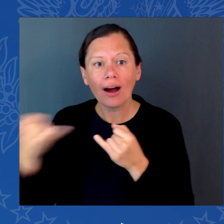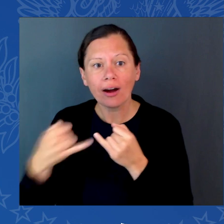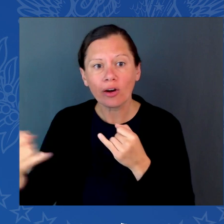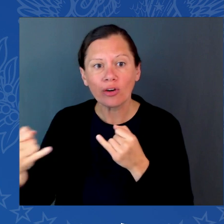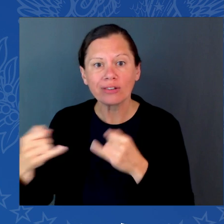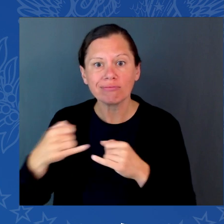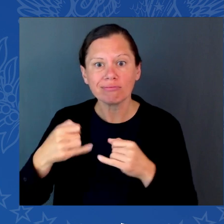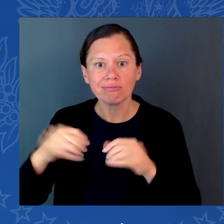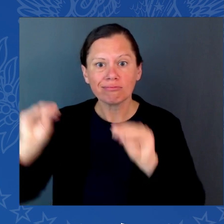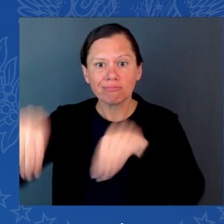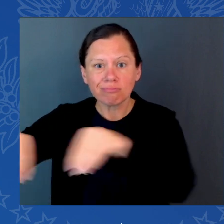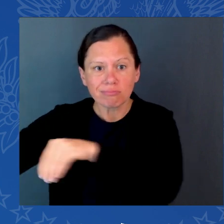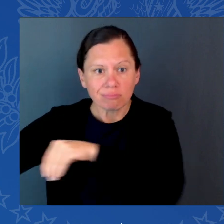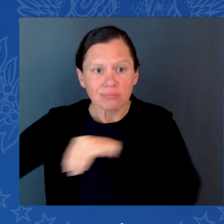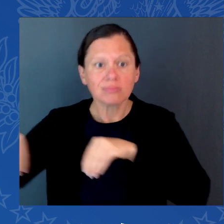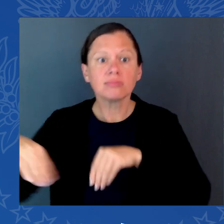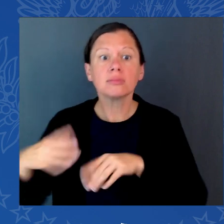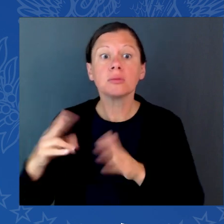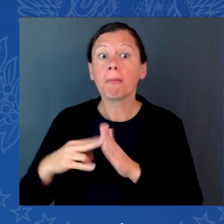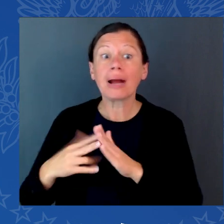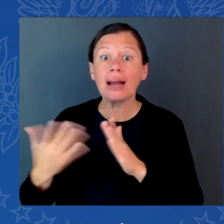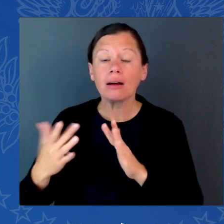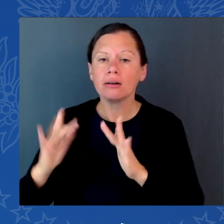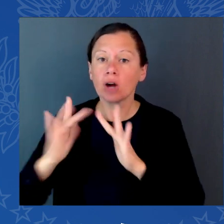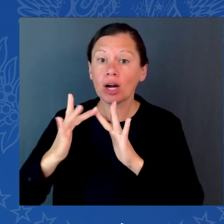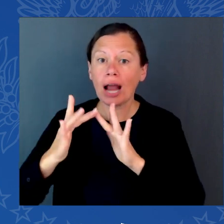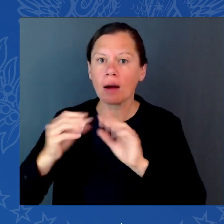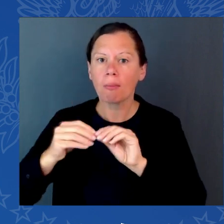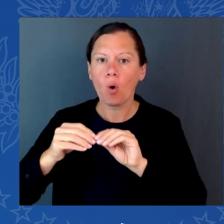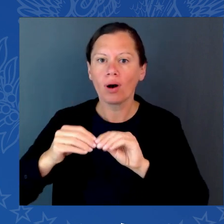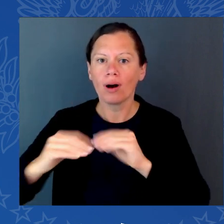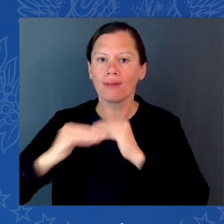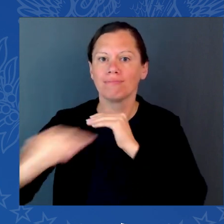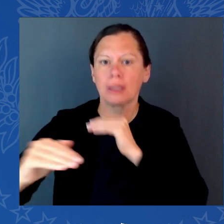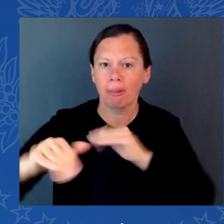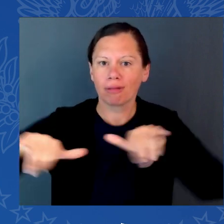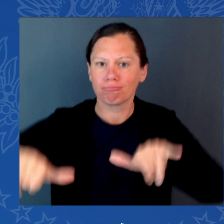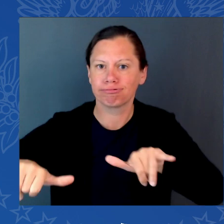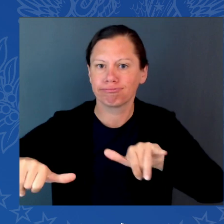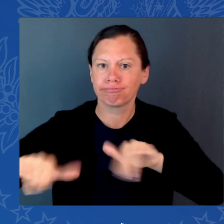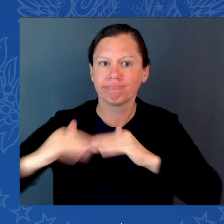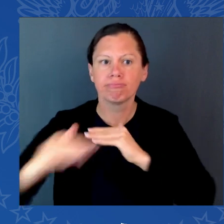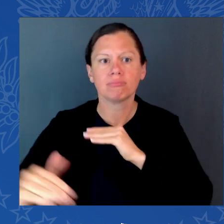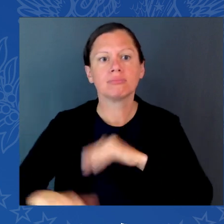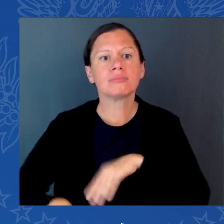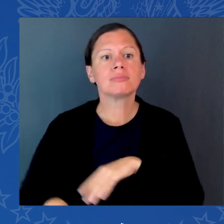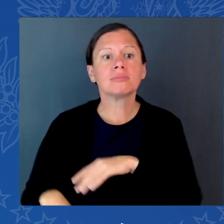contributing a more stable, more prosperous, and integrated Middle East. And I want to thank the sponsors.